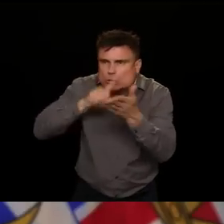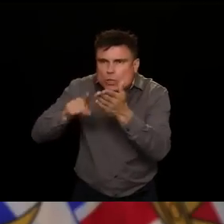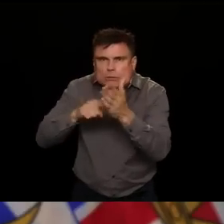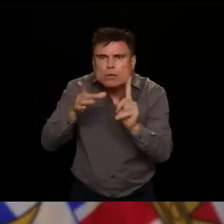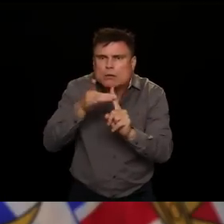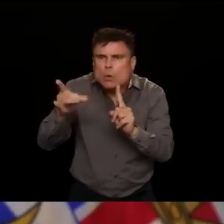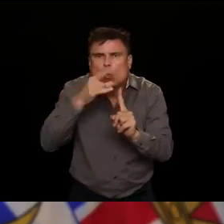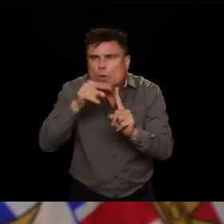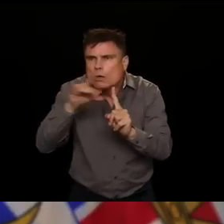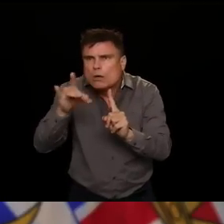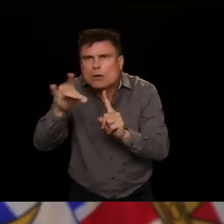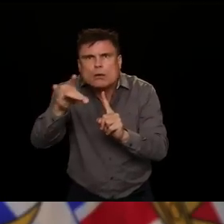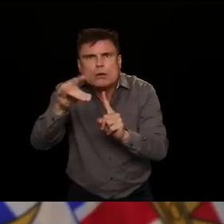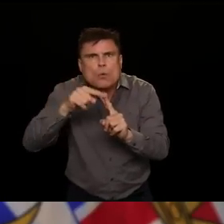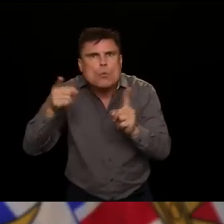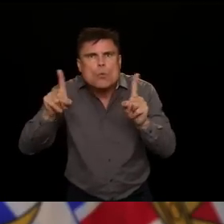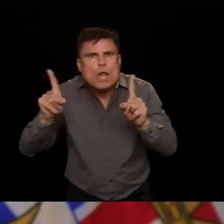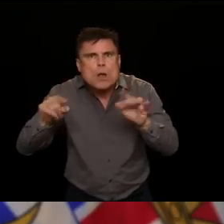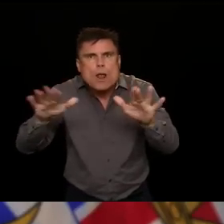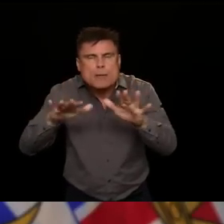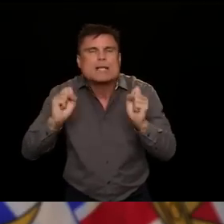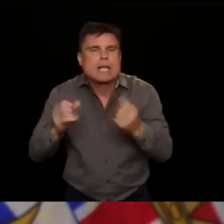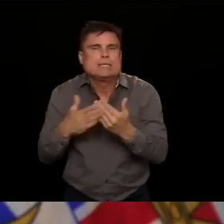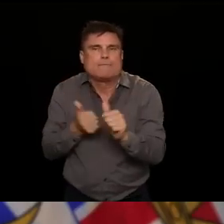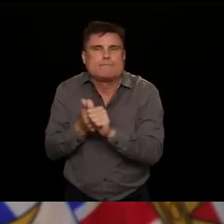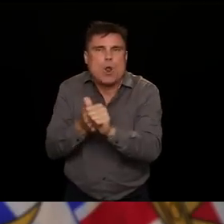maintaining the balance as we continue to do more things in our communities.